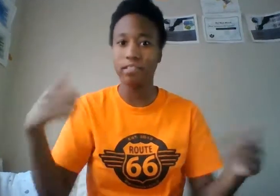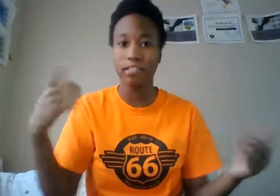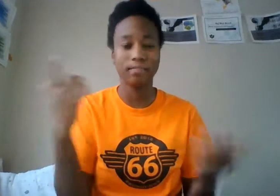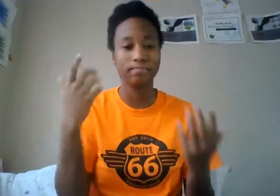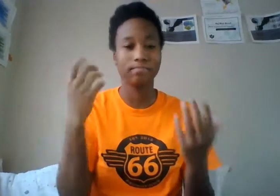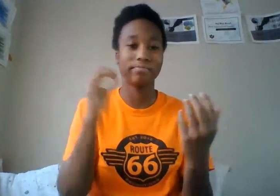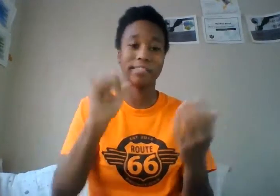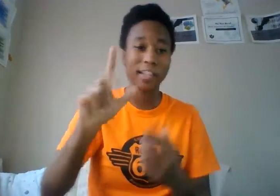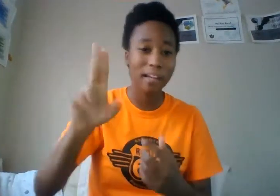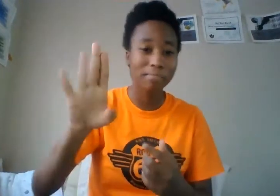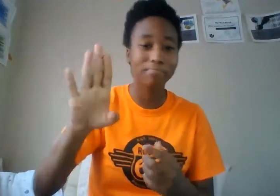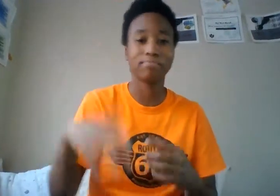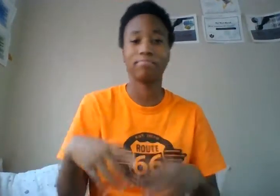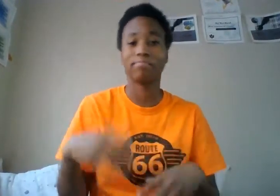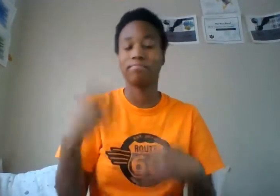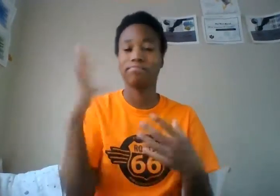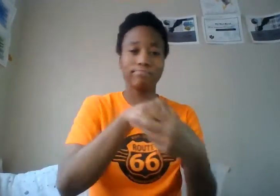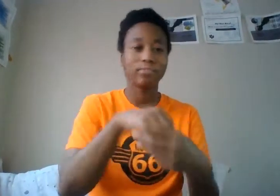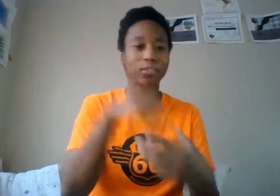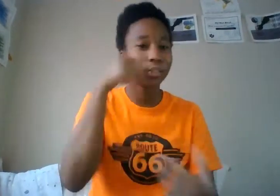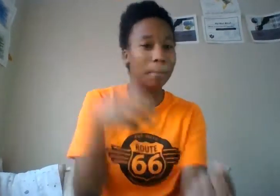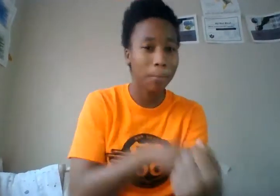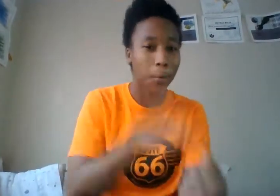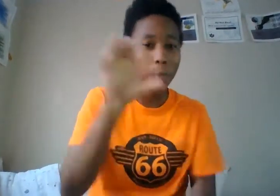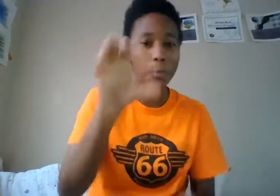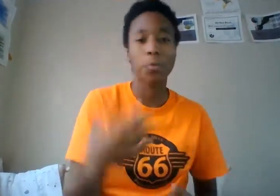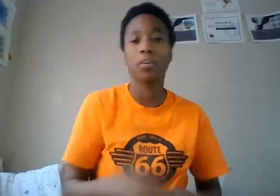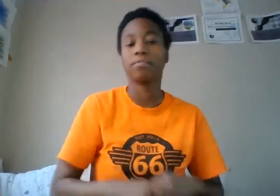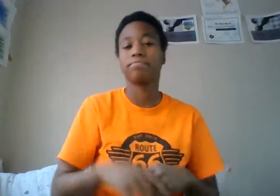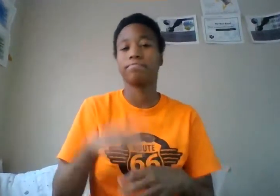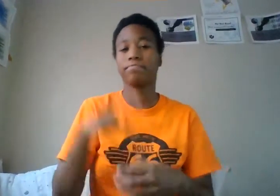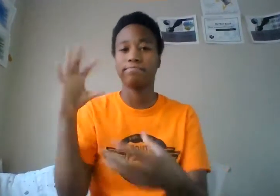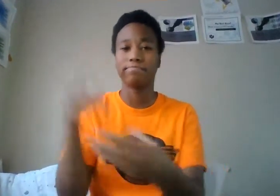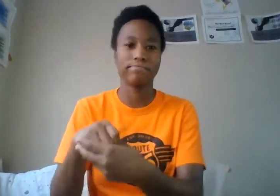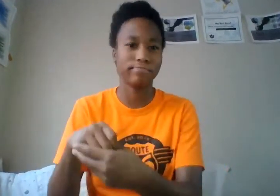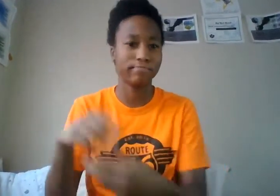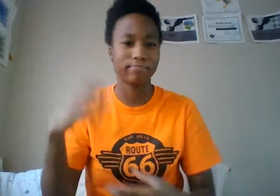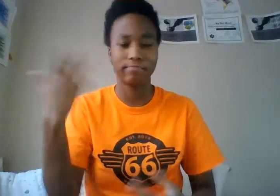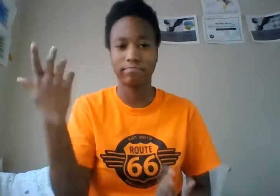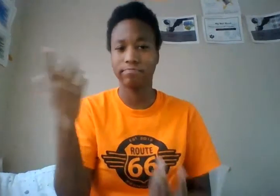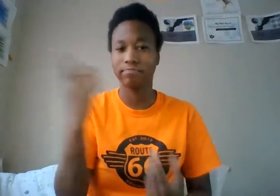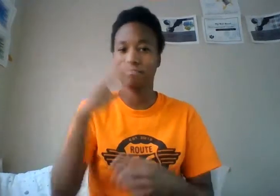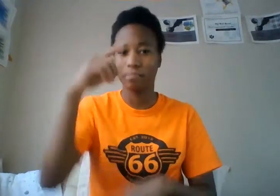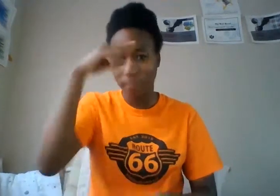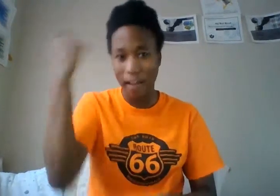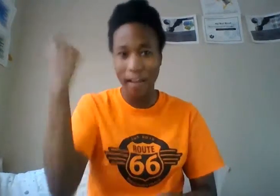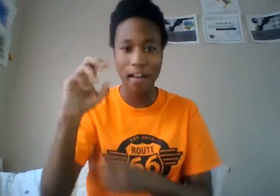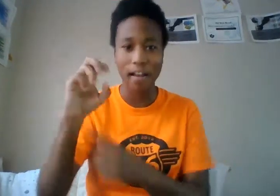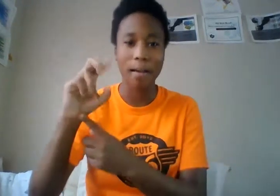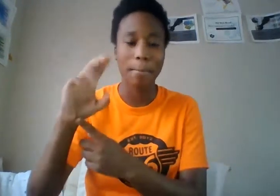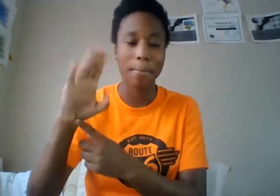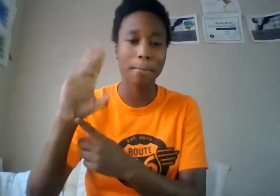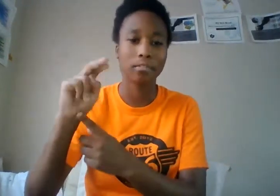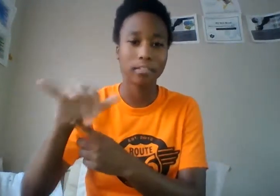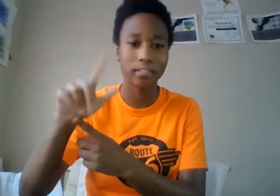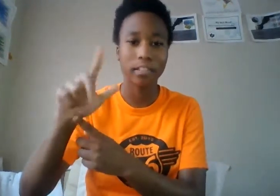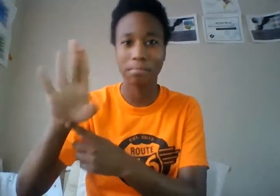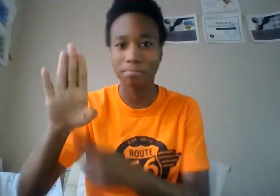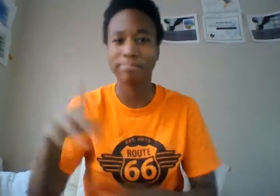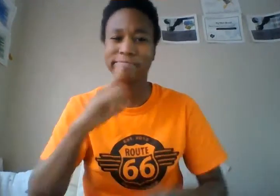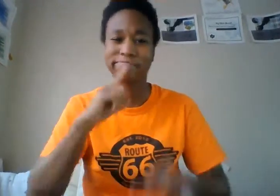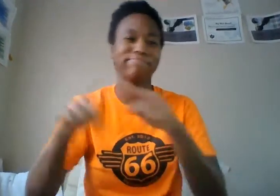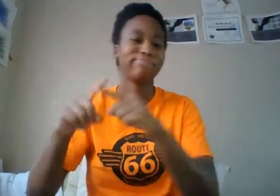other involved with the Clubs Girl Empowerment, Ebony Club much different variety.